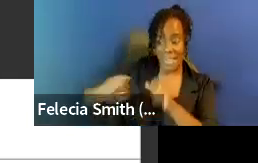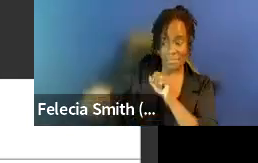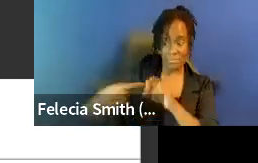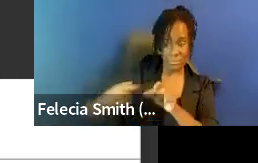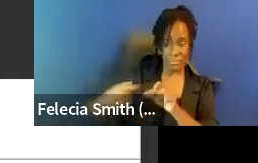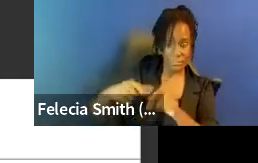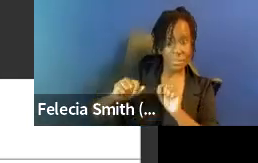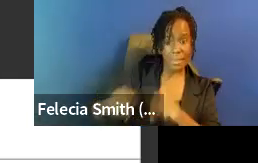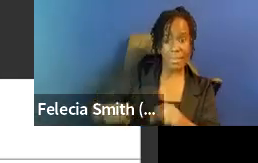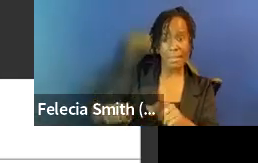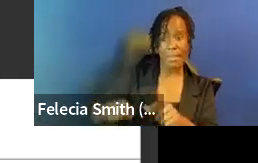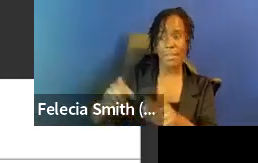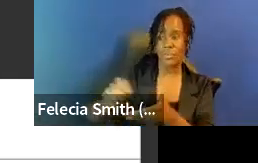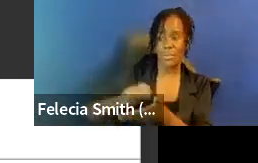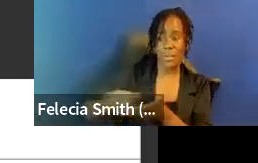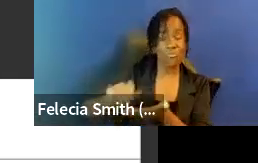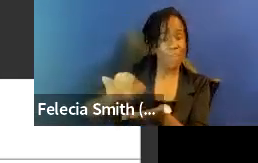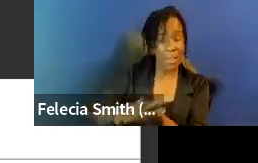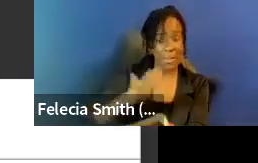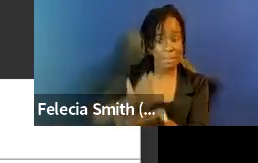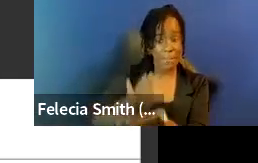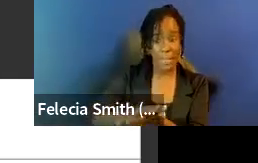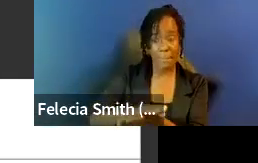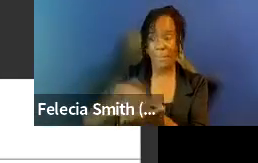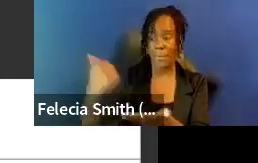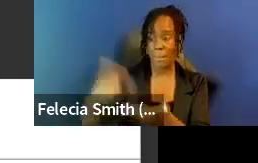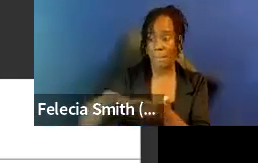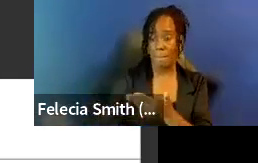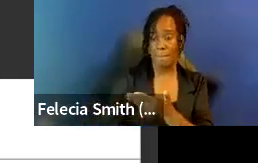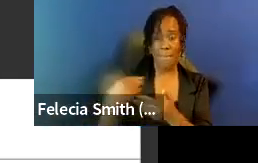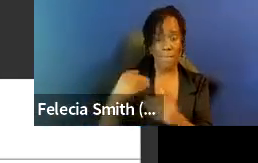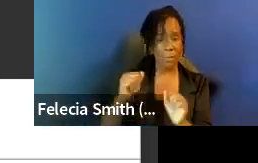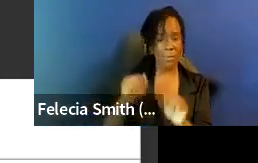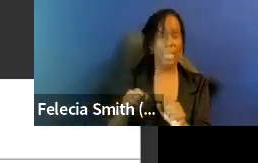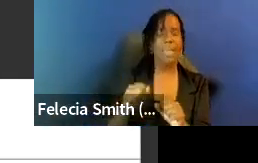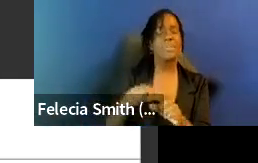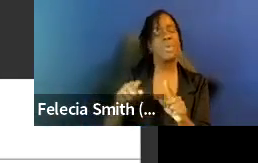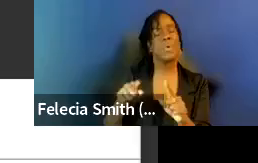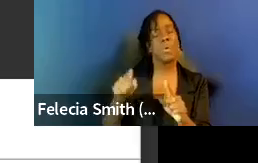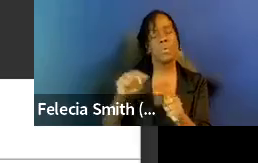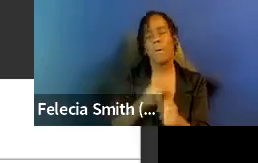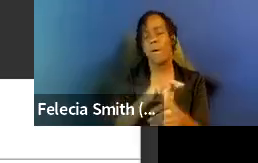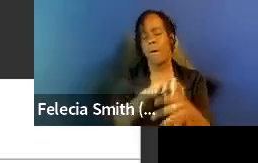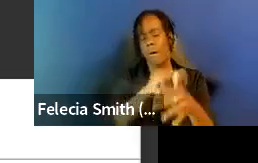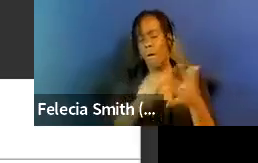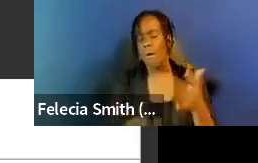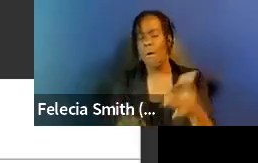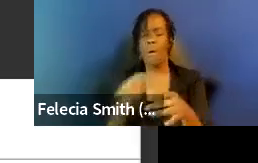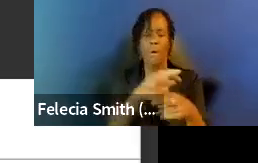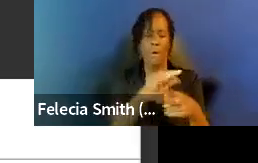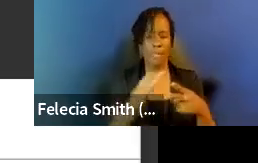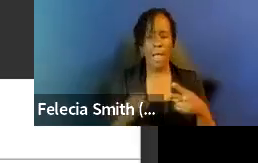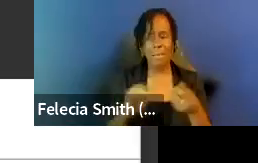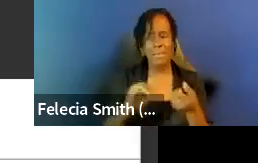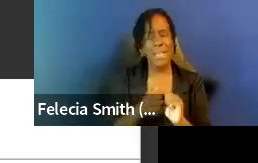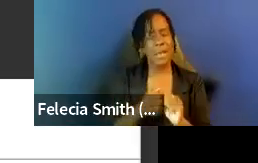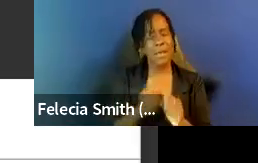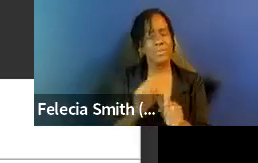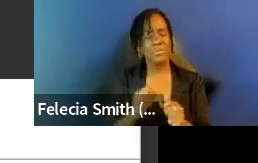telehealth and thinking through feedback I when people took them